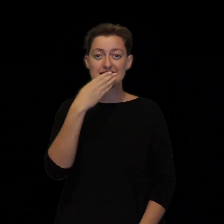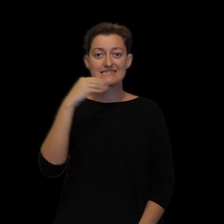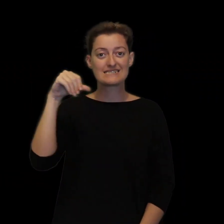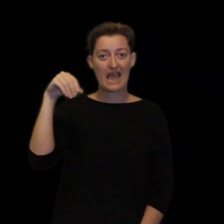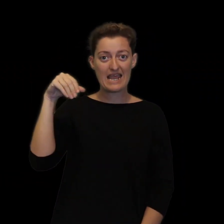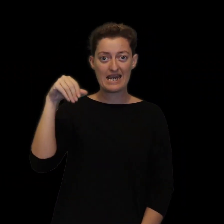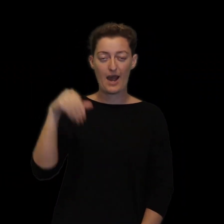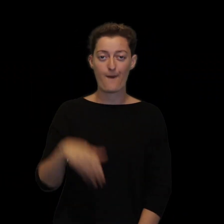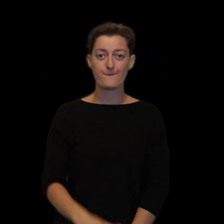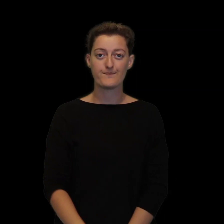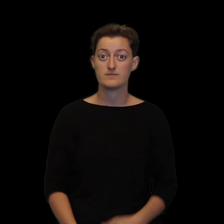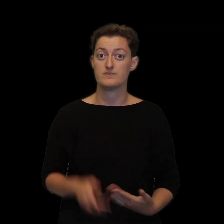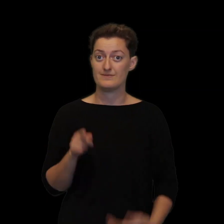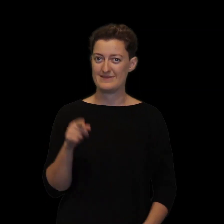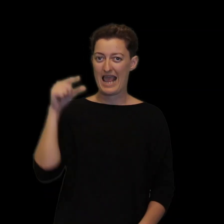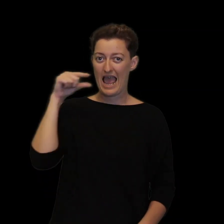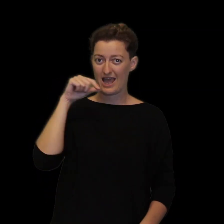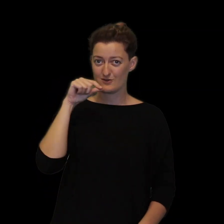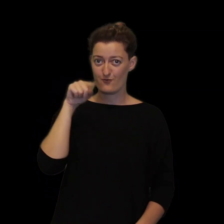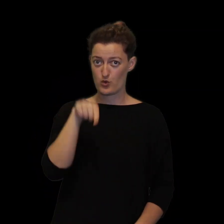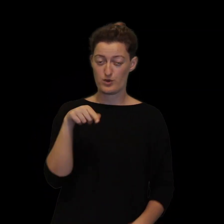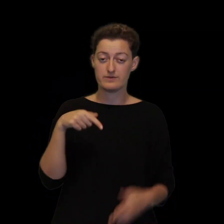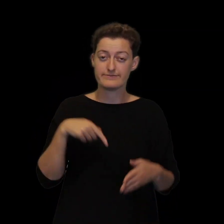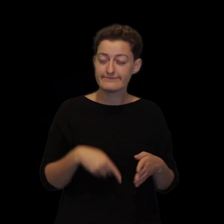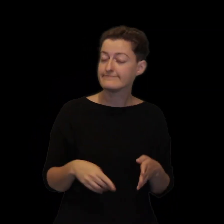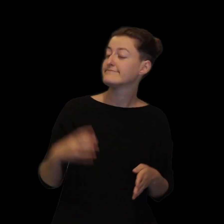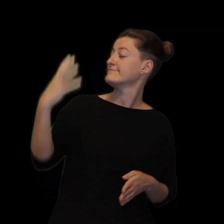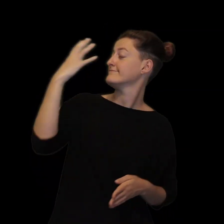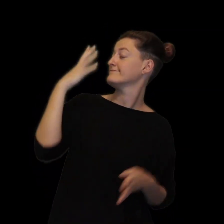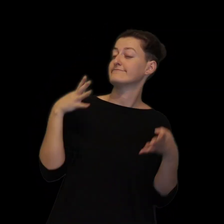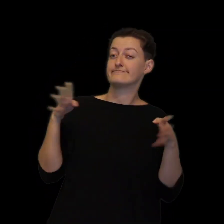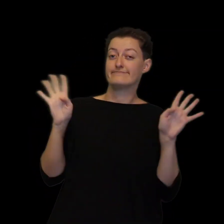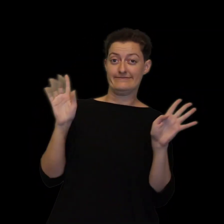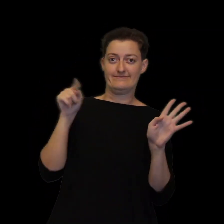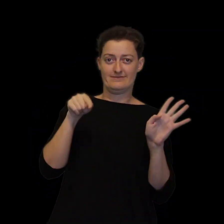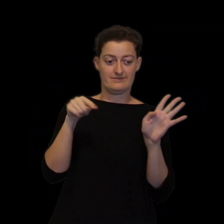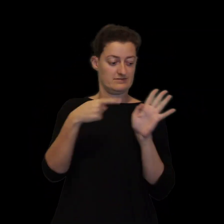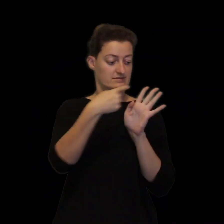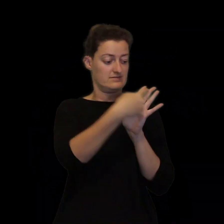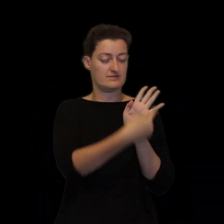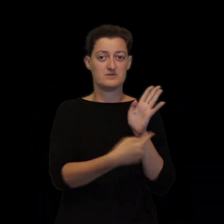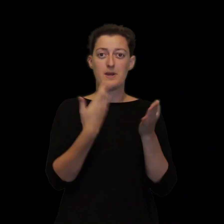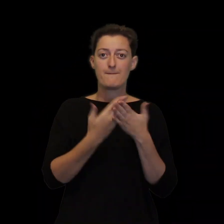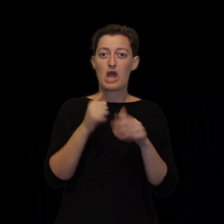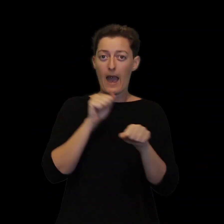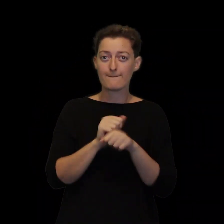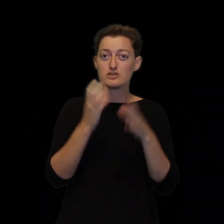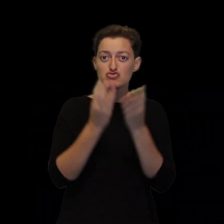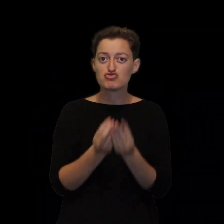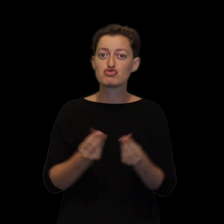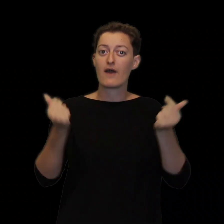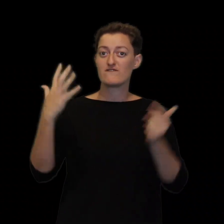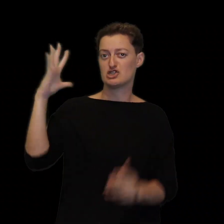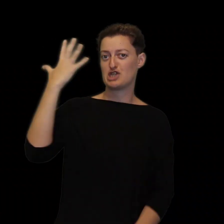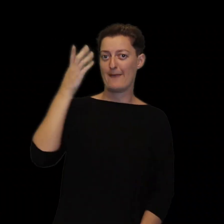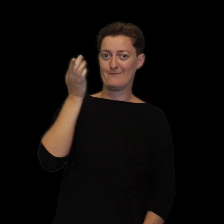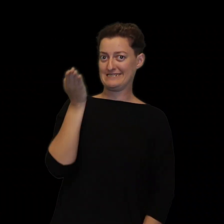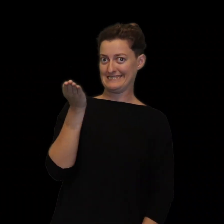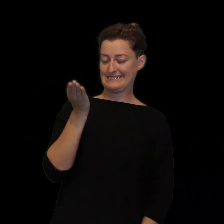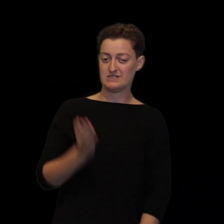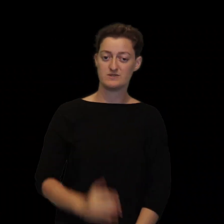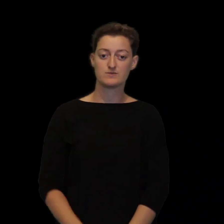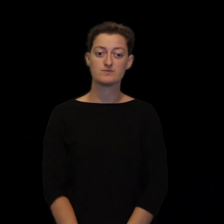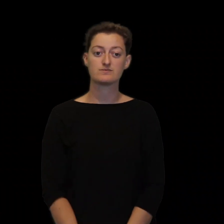They do this because their feathers aren’t water-repellent so need the sun to dry themselves after diving.